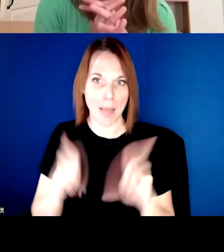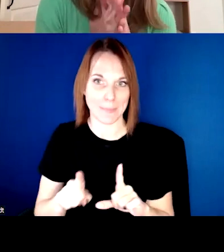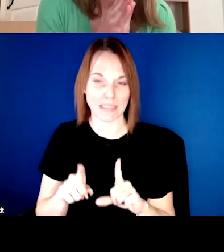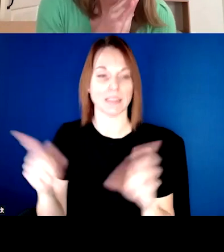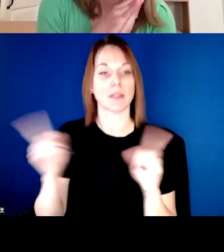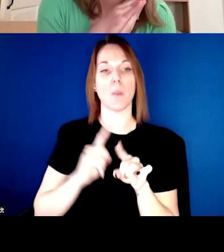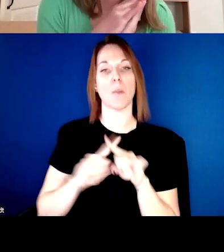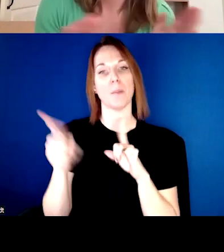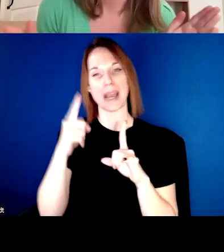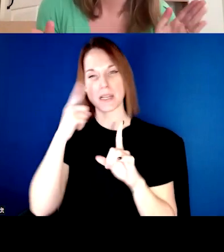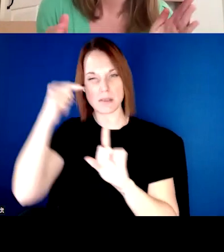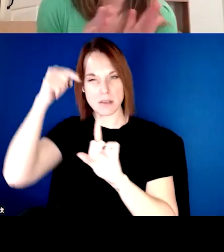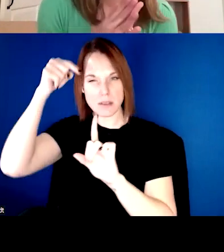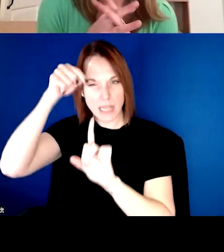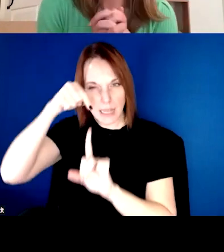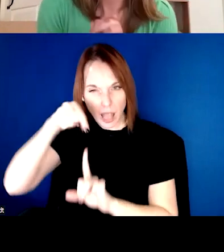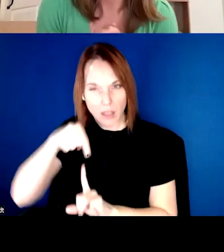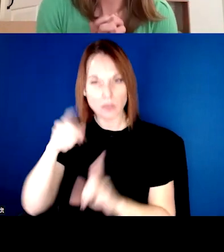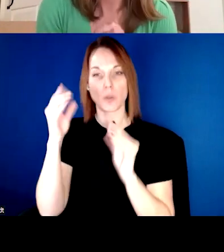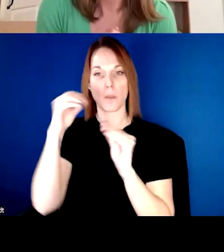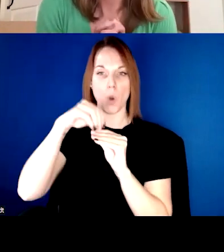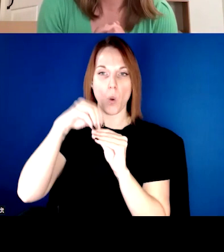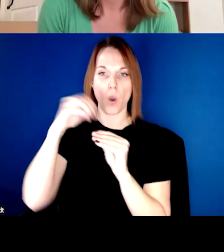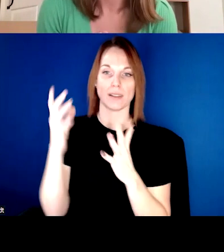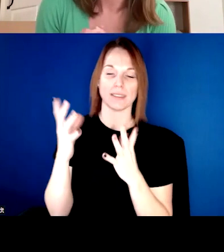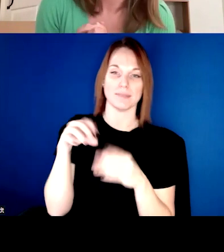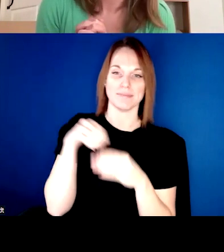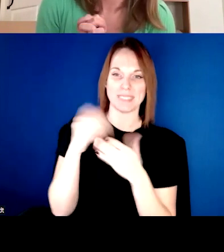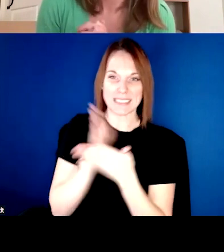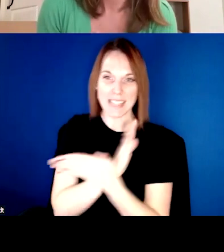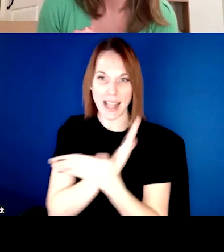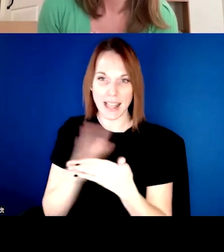the details within the scale, we saw that the biggest difference is that people who